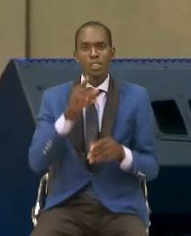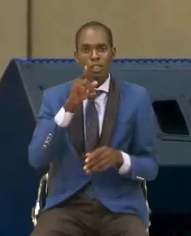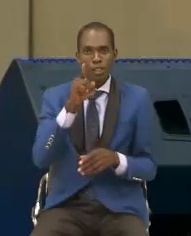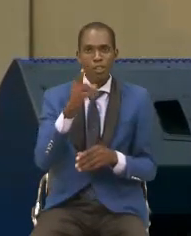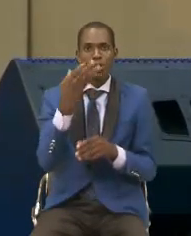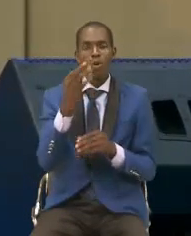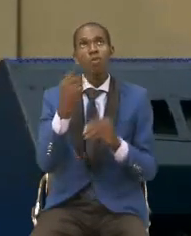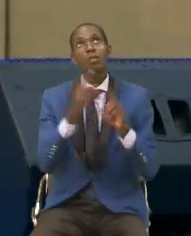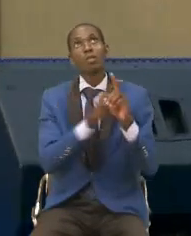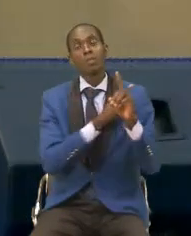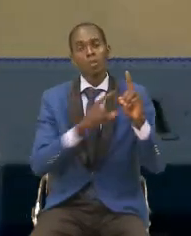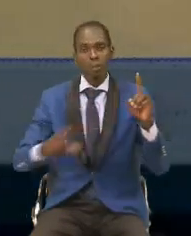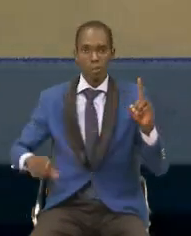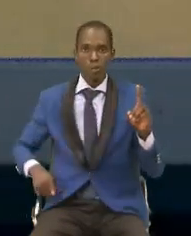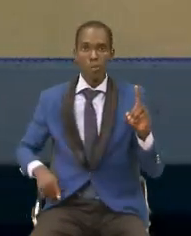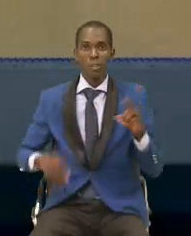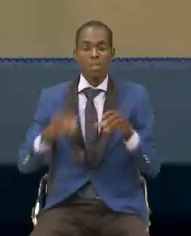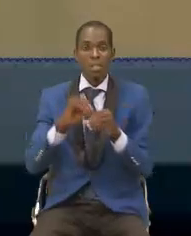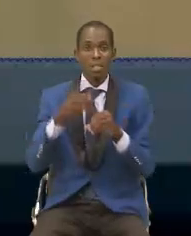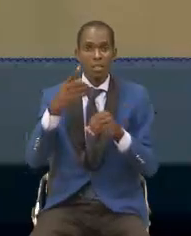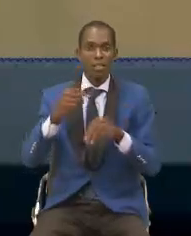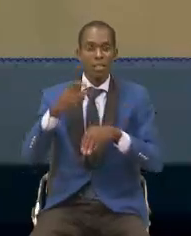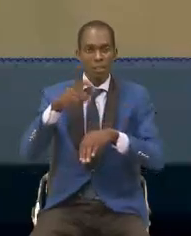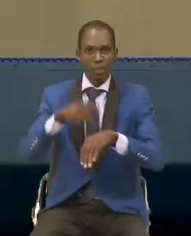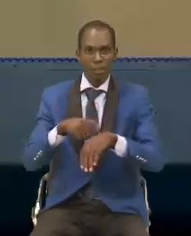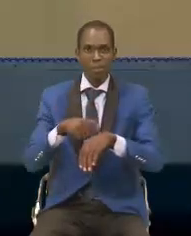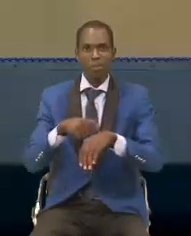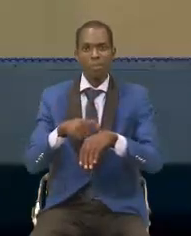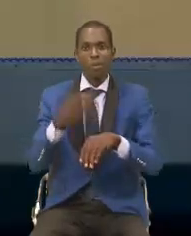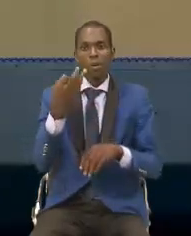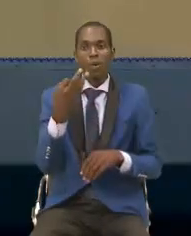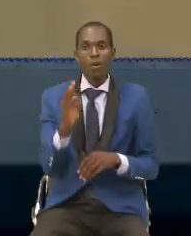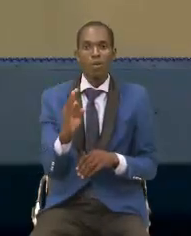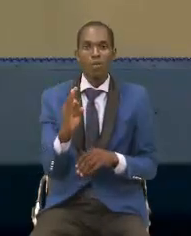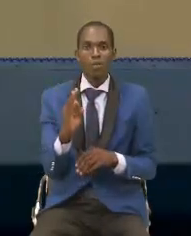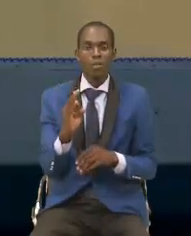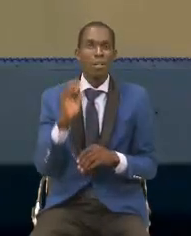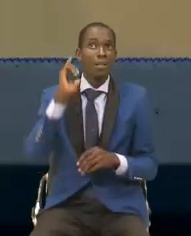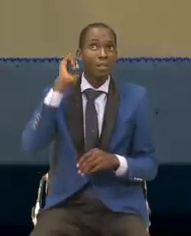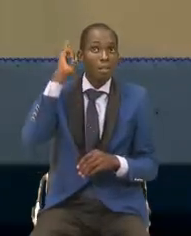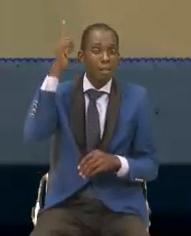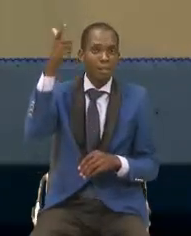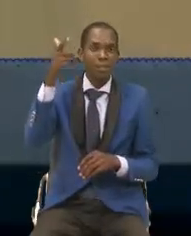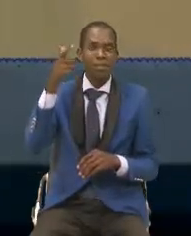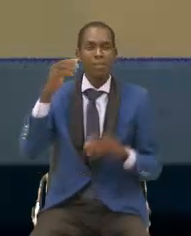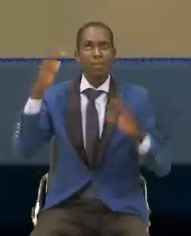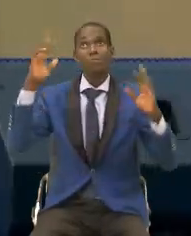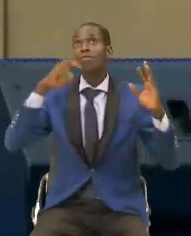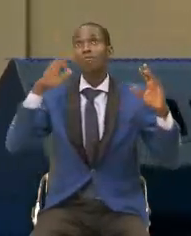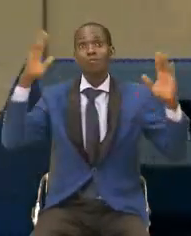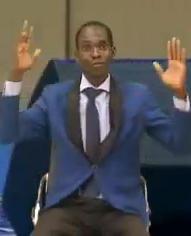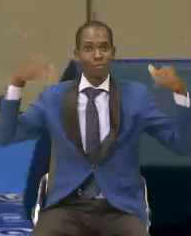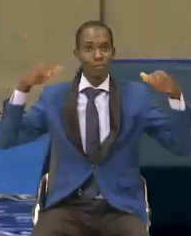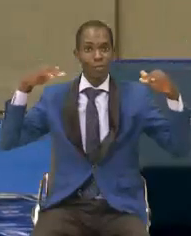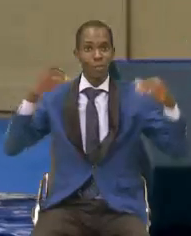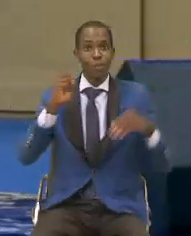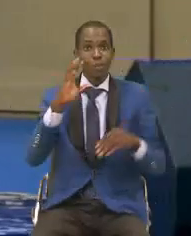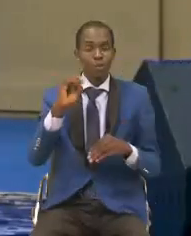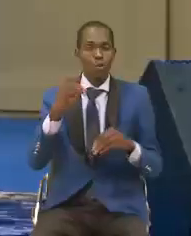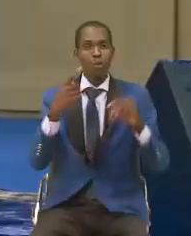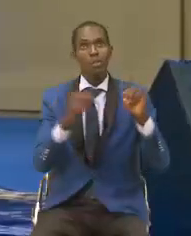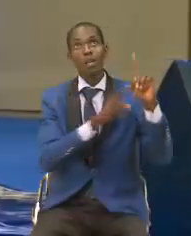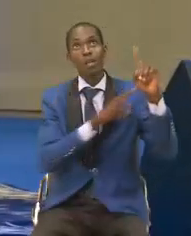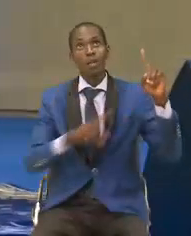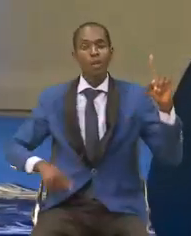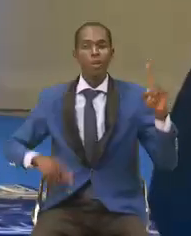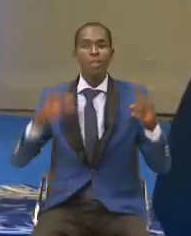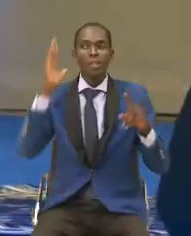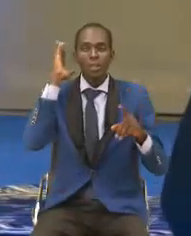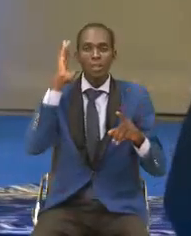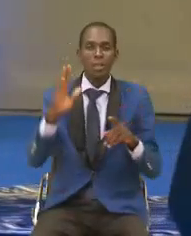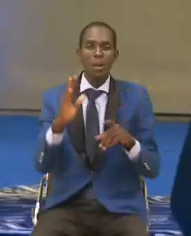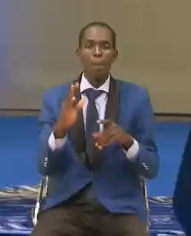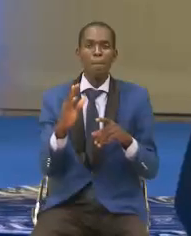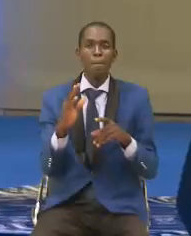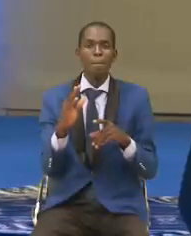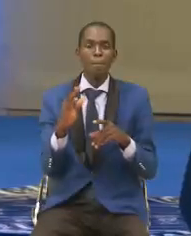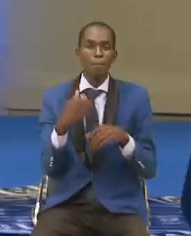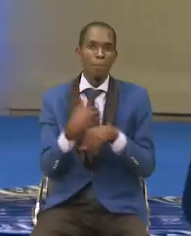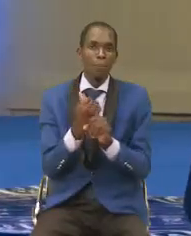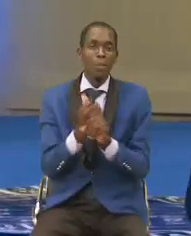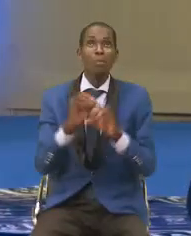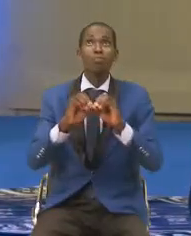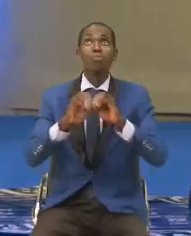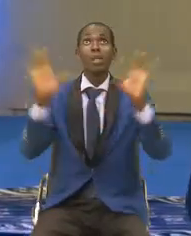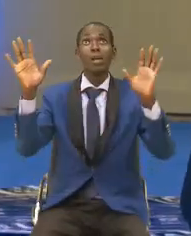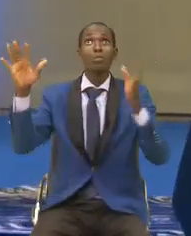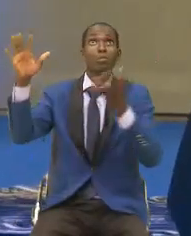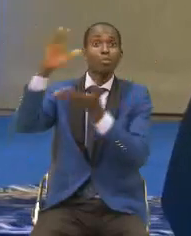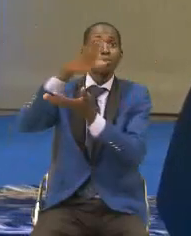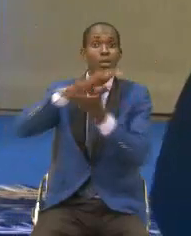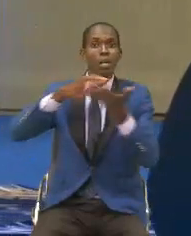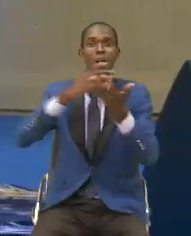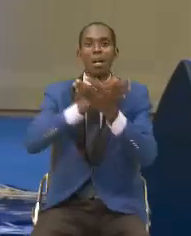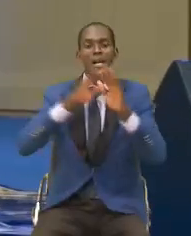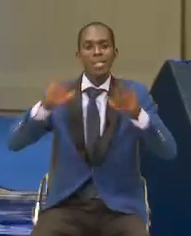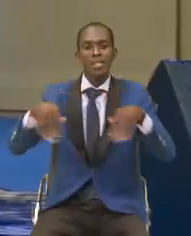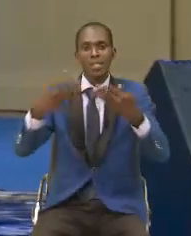ask ye of the lord rain in the time of latter rain so the lord shall make bright clouds